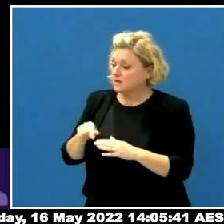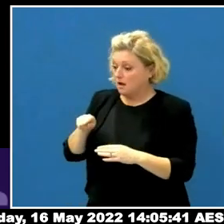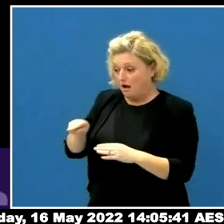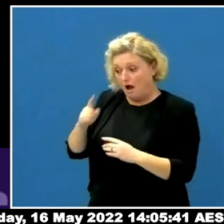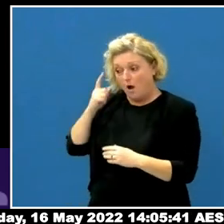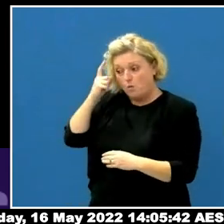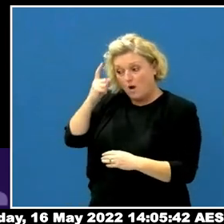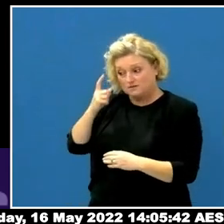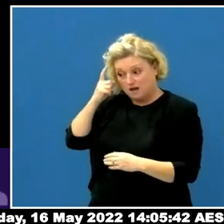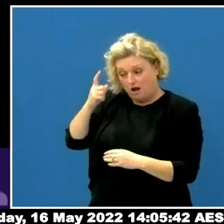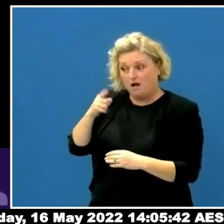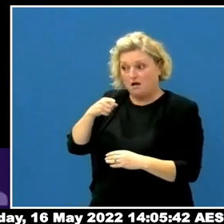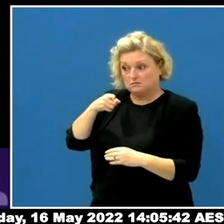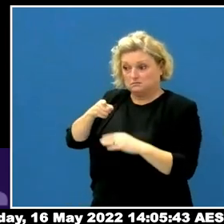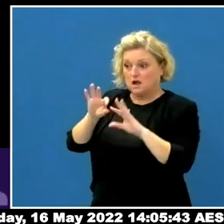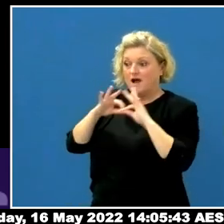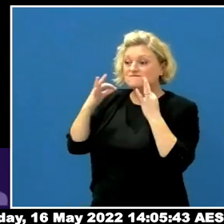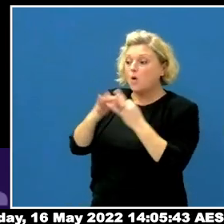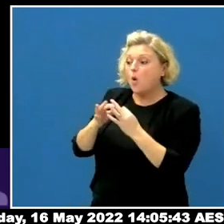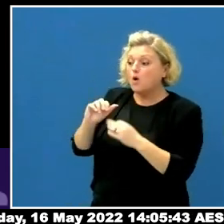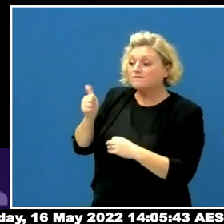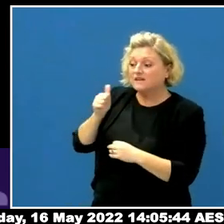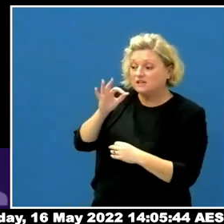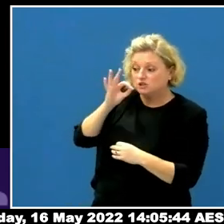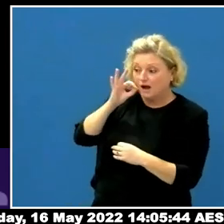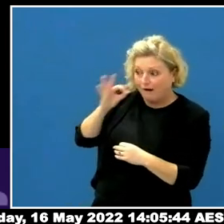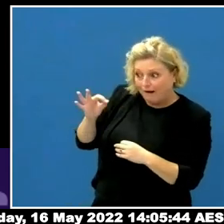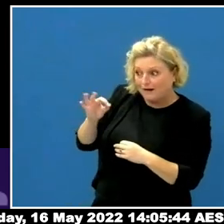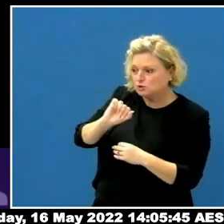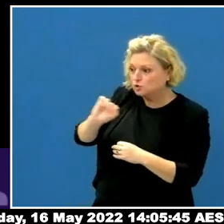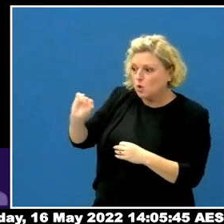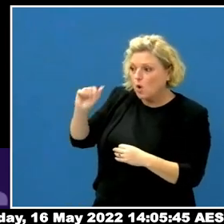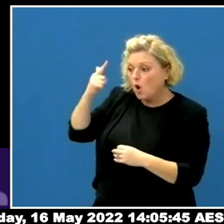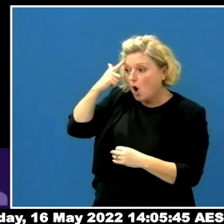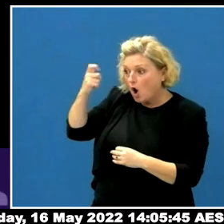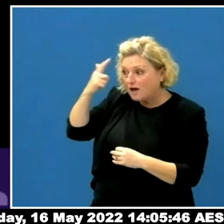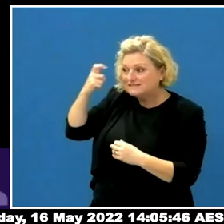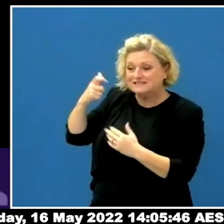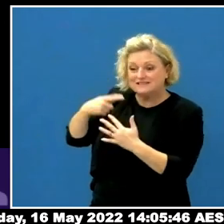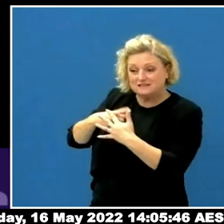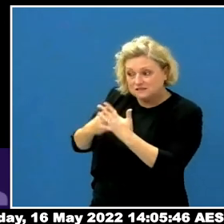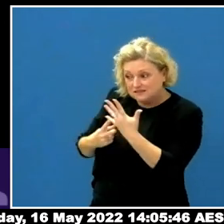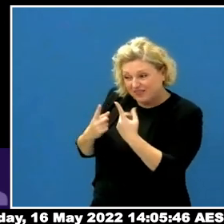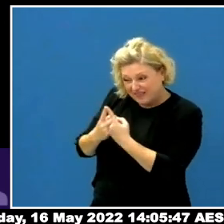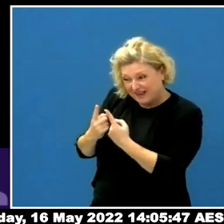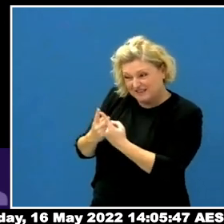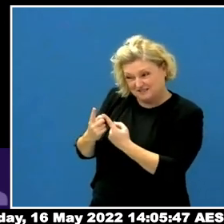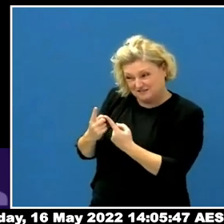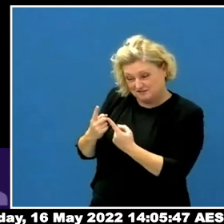you remember any - well, I take that back. Were you told there was going to be a move in centres by Afford?